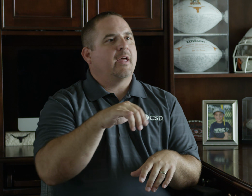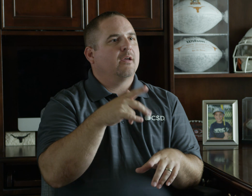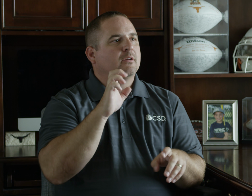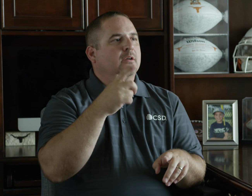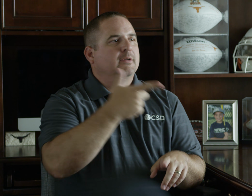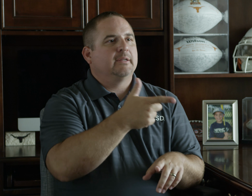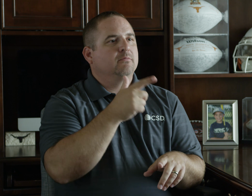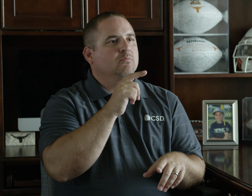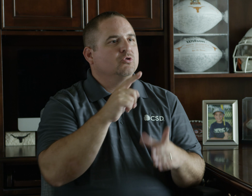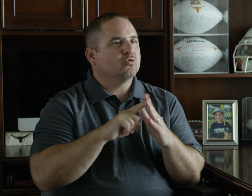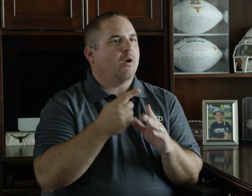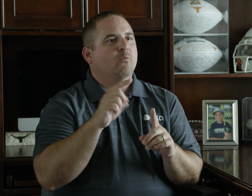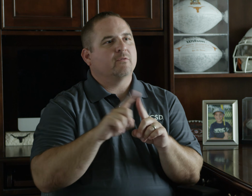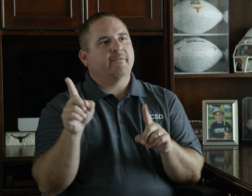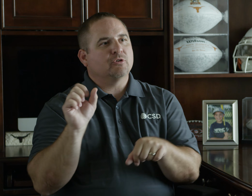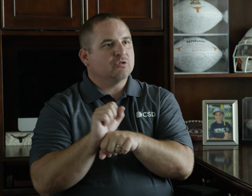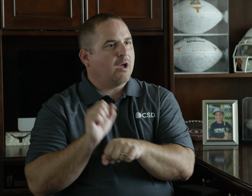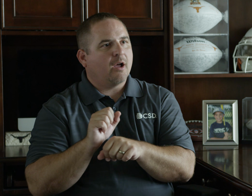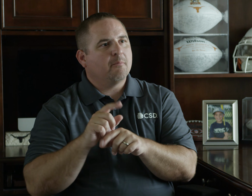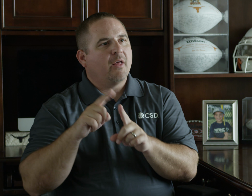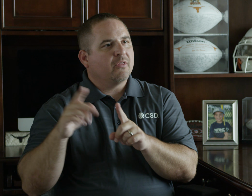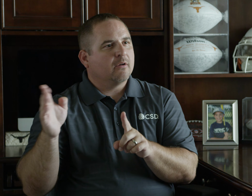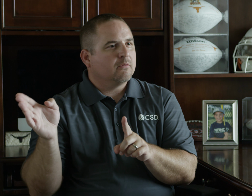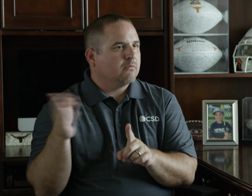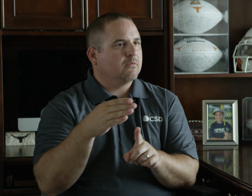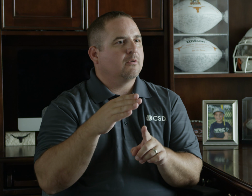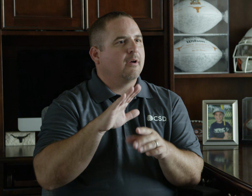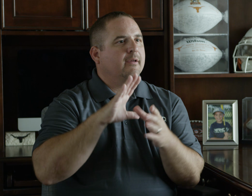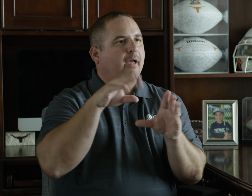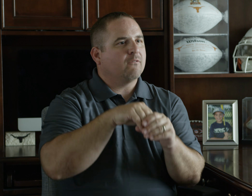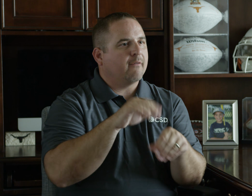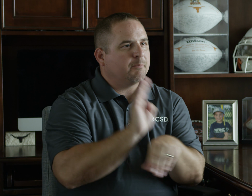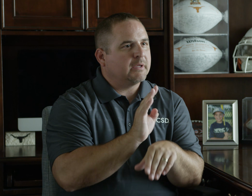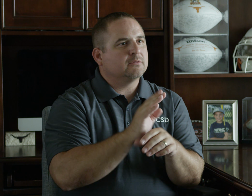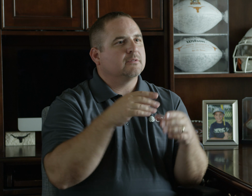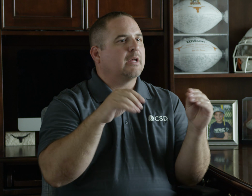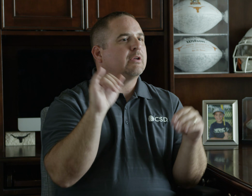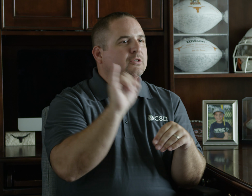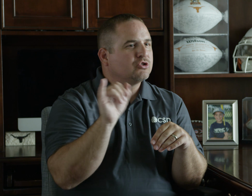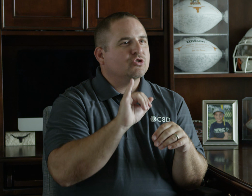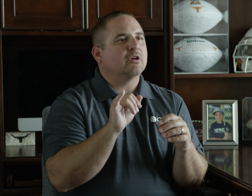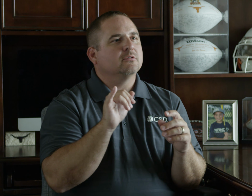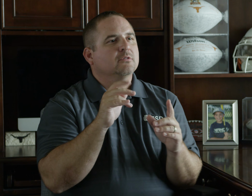He would work different jobs, until he got himself into business selling insurance.